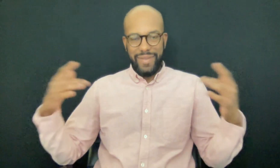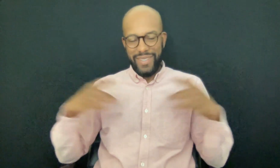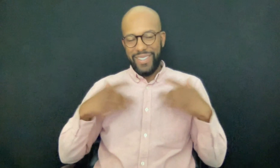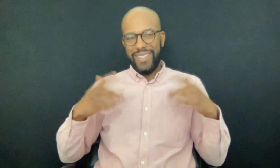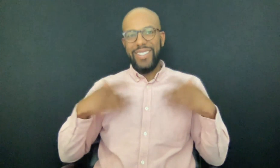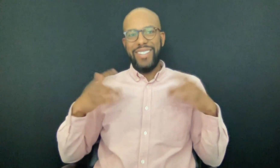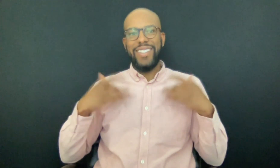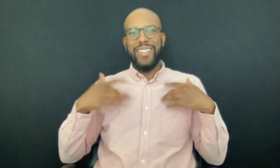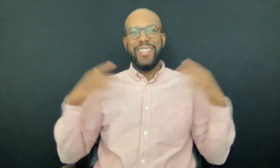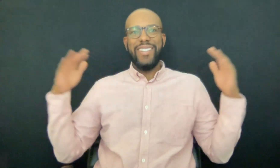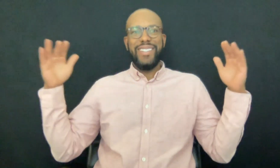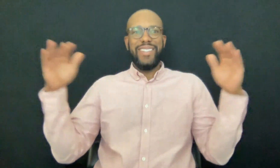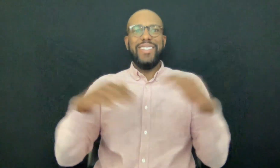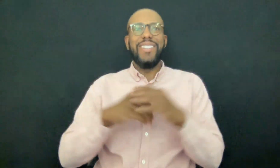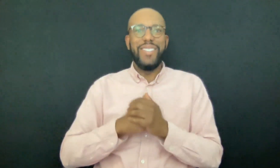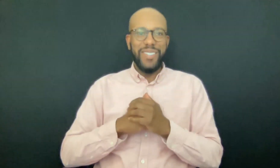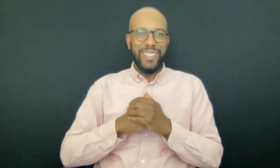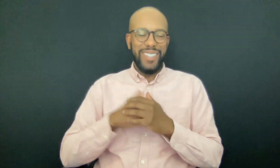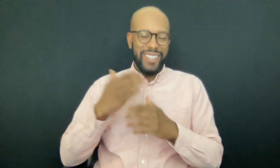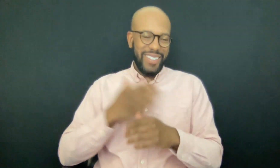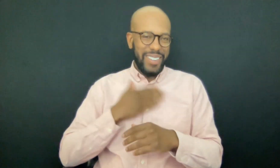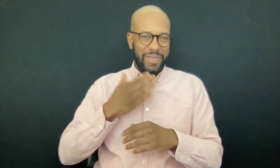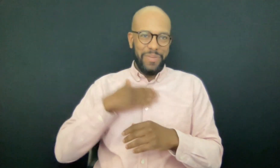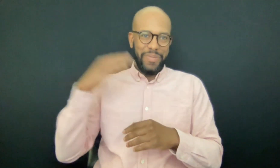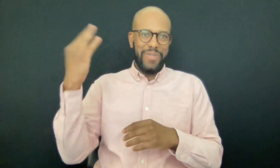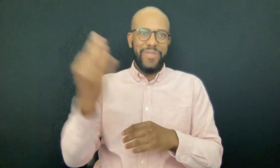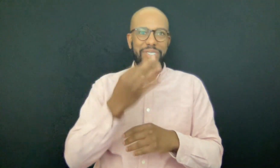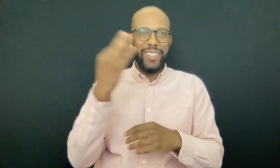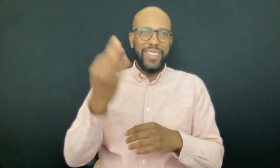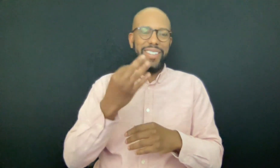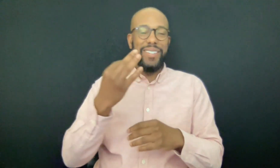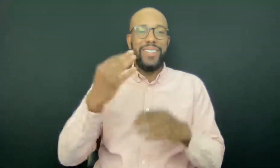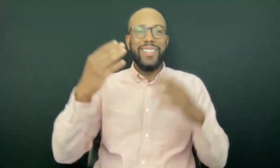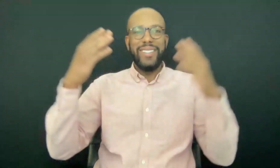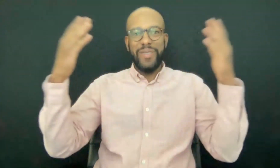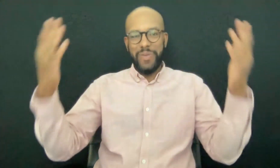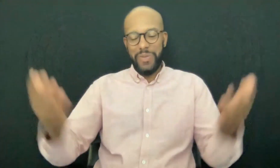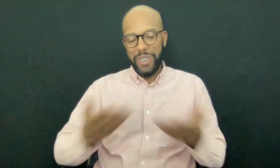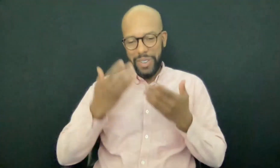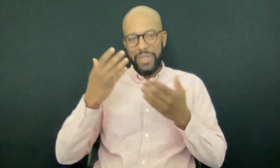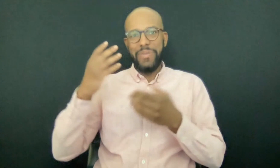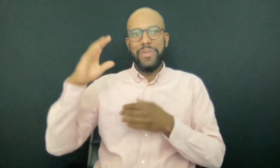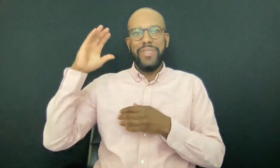What's up everyone I'm happy it's Friday welcome to Sign1News